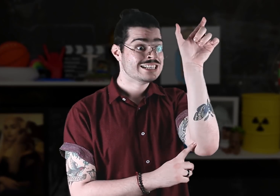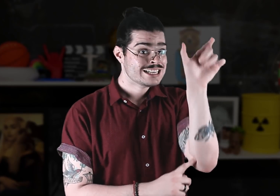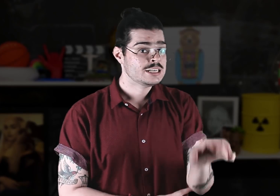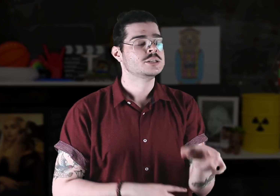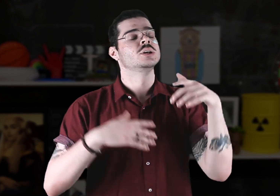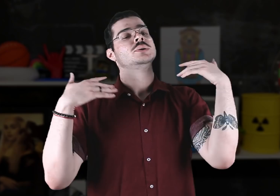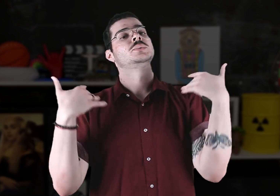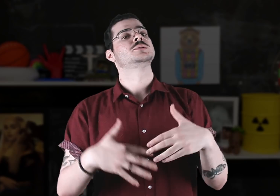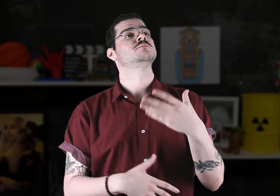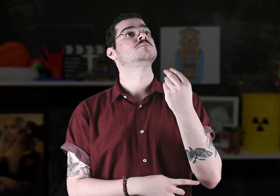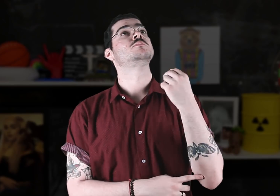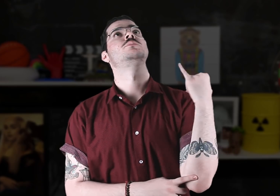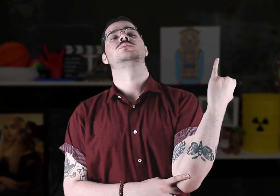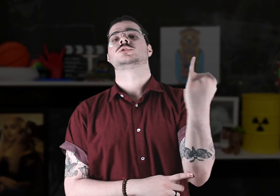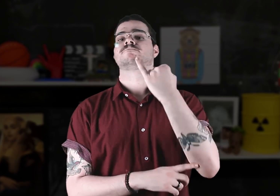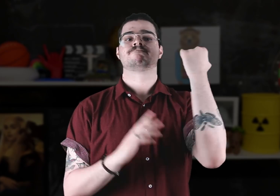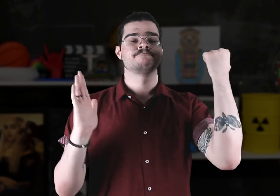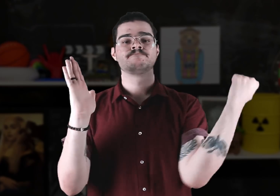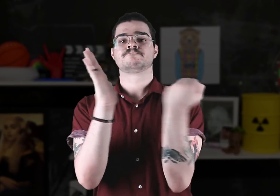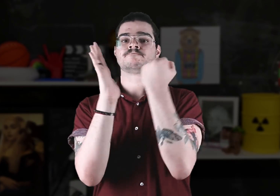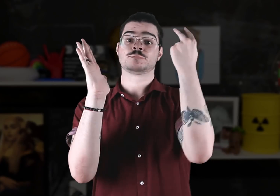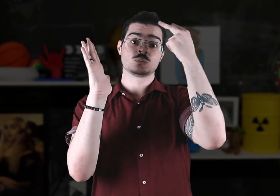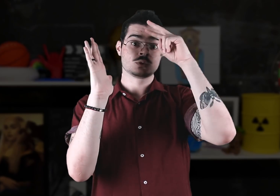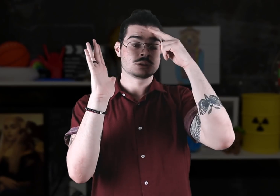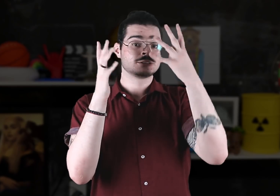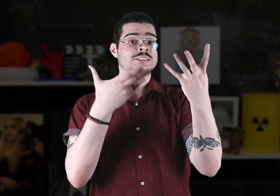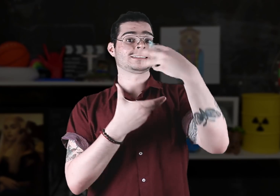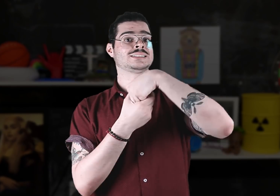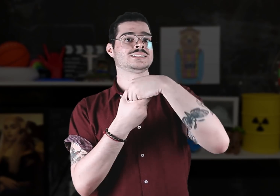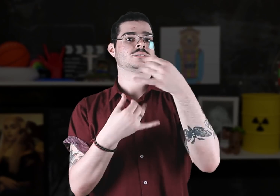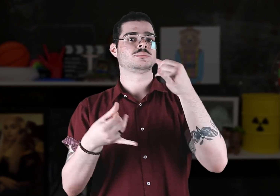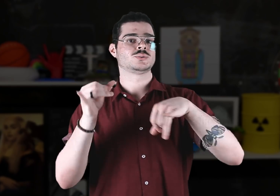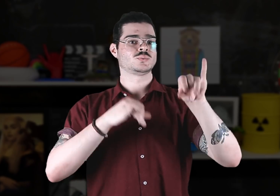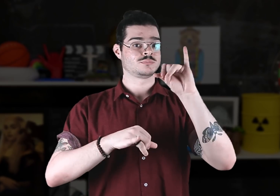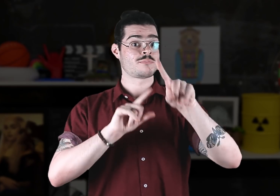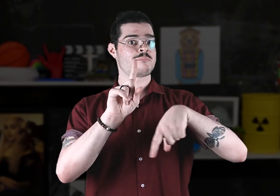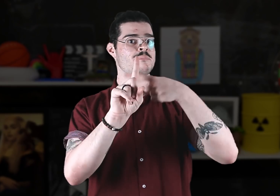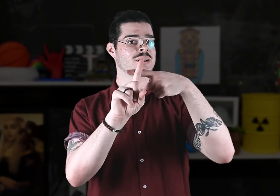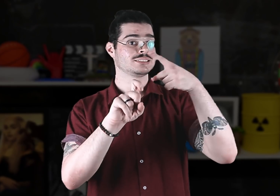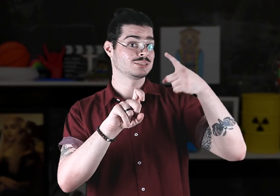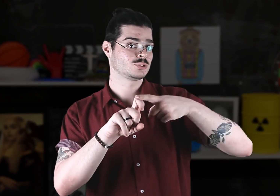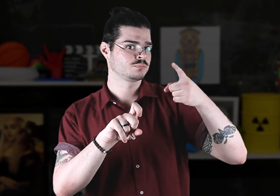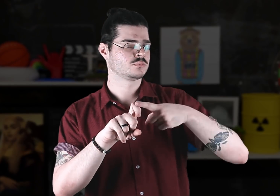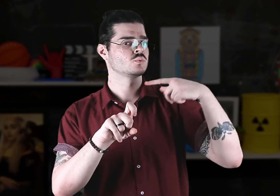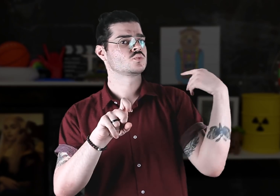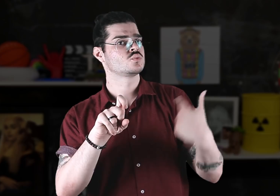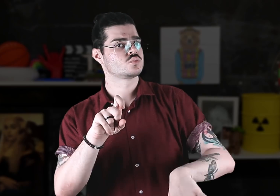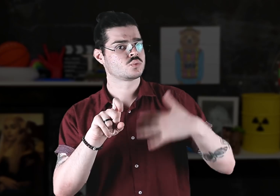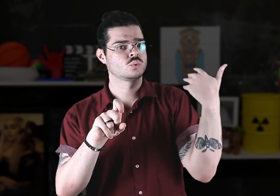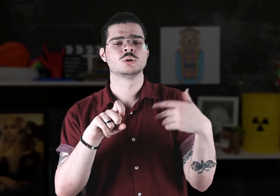very important in the history of chemistry and medicine